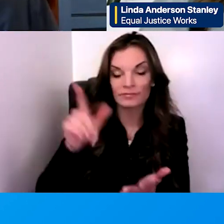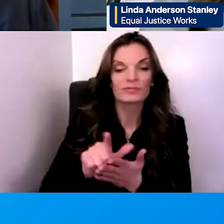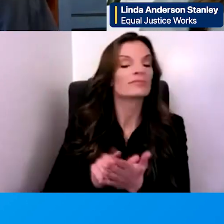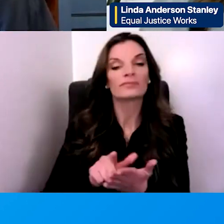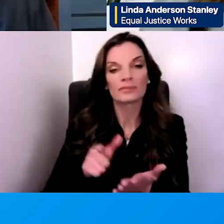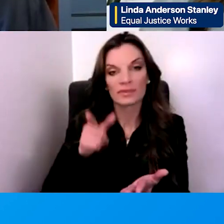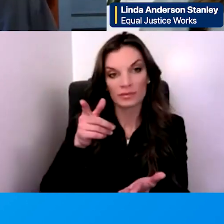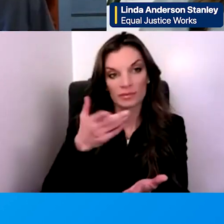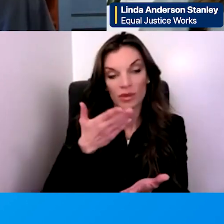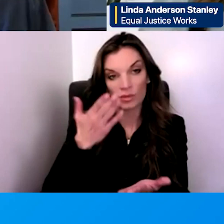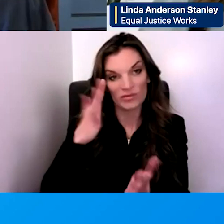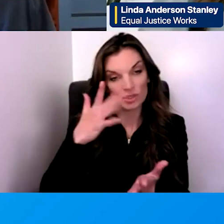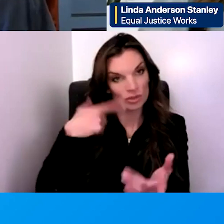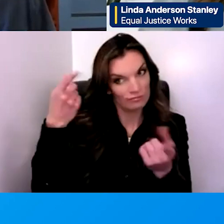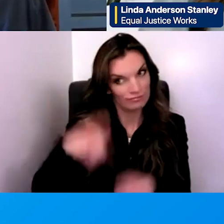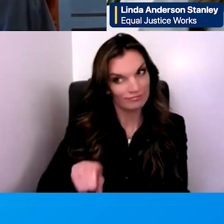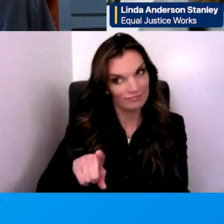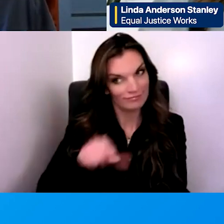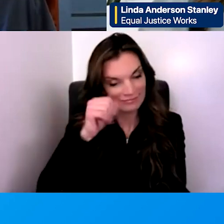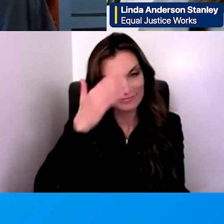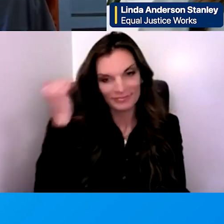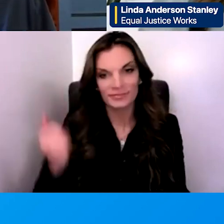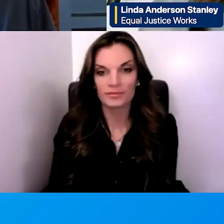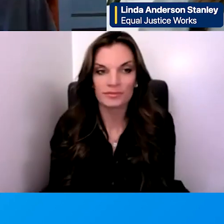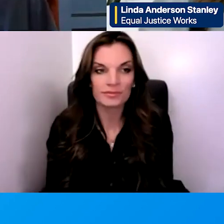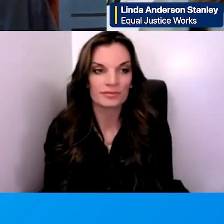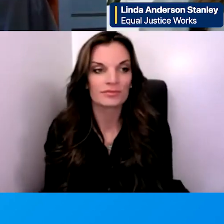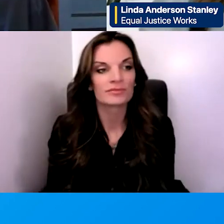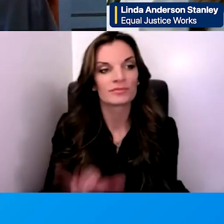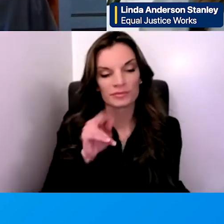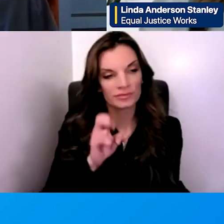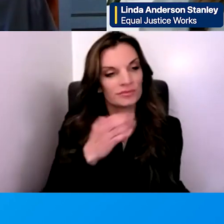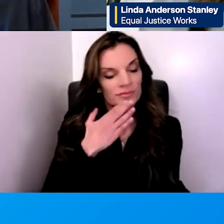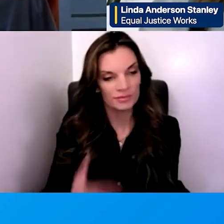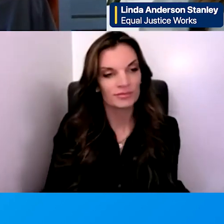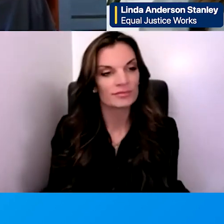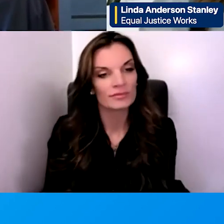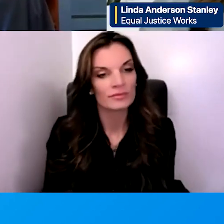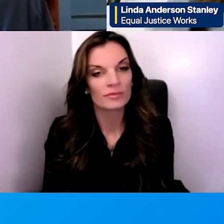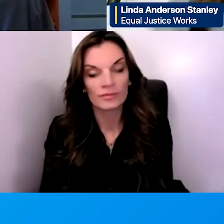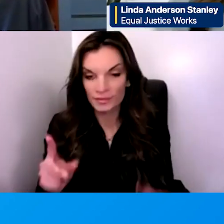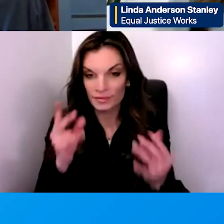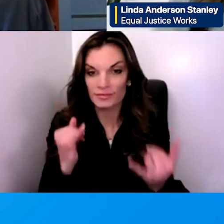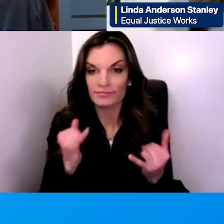were, in fact, being met going forward. JUNE ISAACSON KAILES: Thank you. All right well continuing on